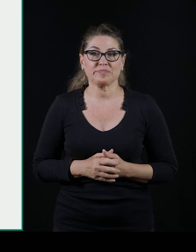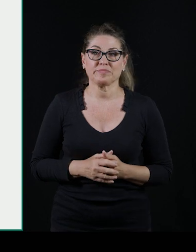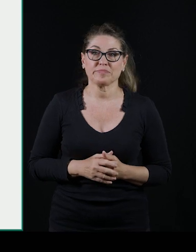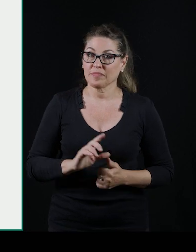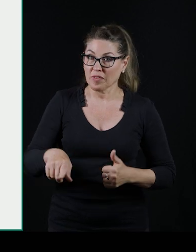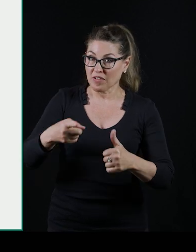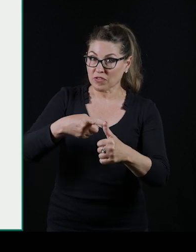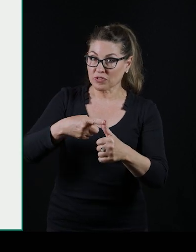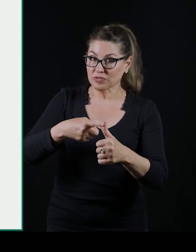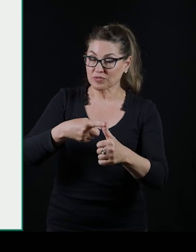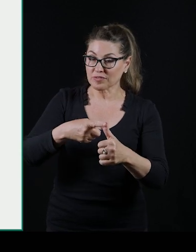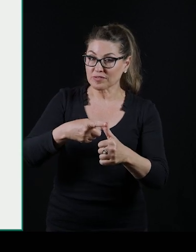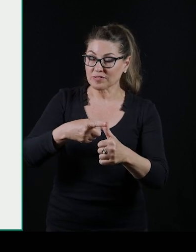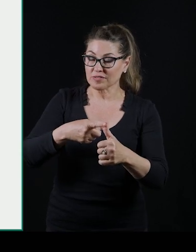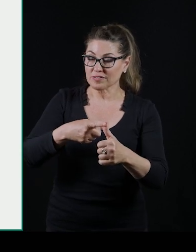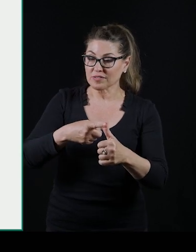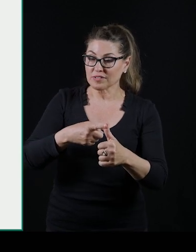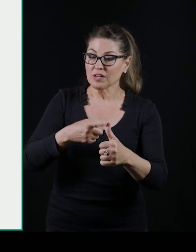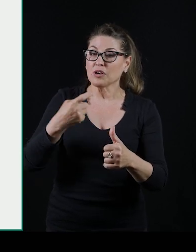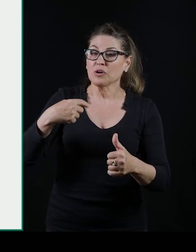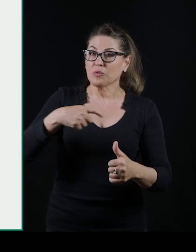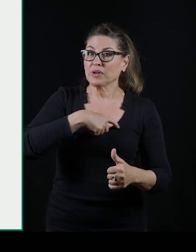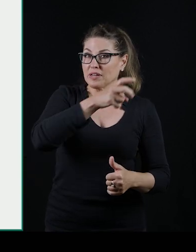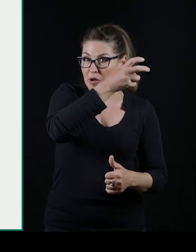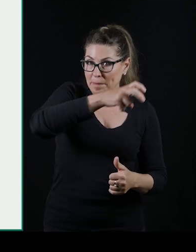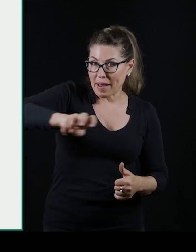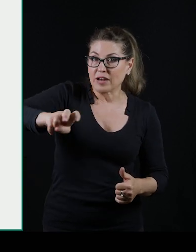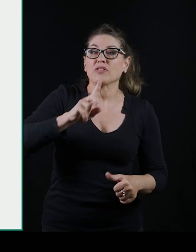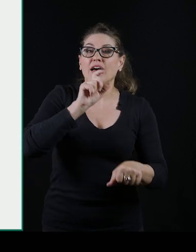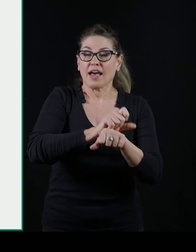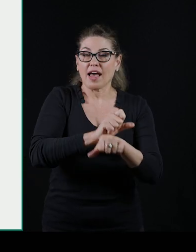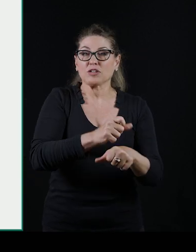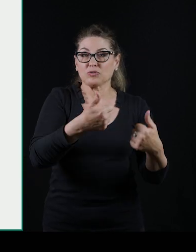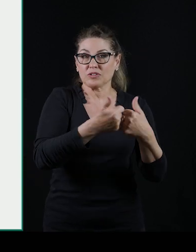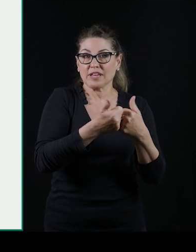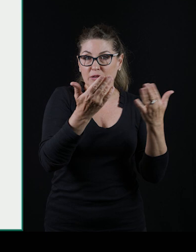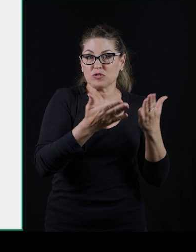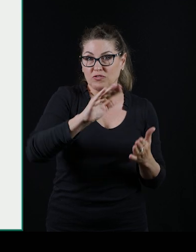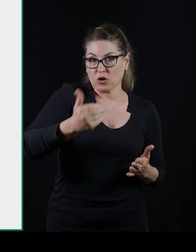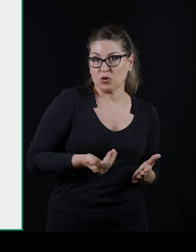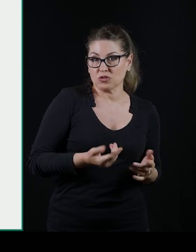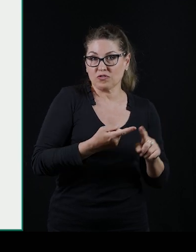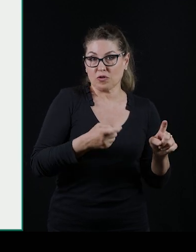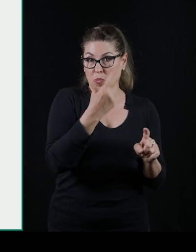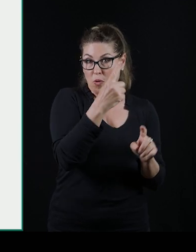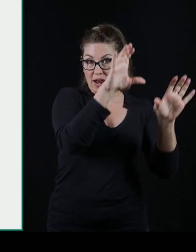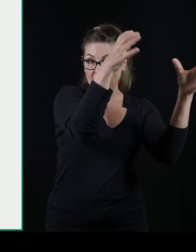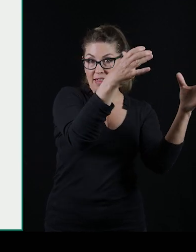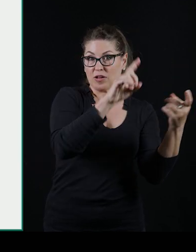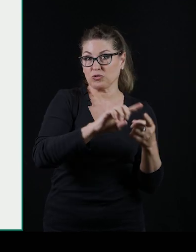Step one was to migrate the actual game server hosting code itself from one cloud to the other.